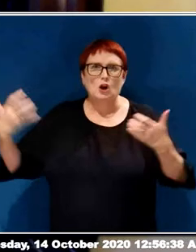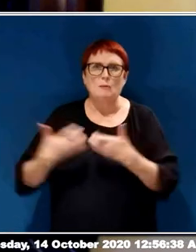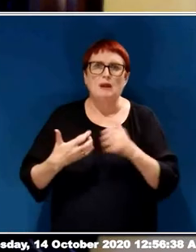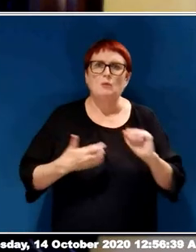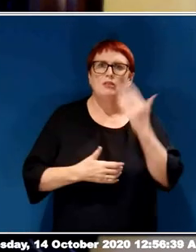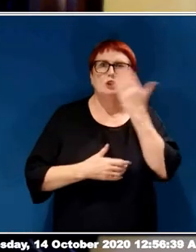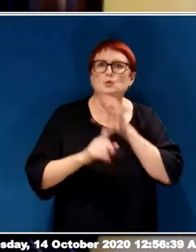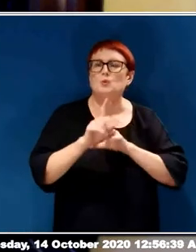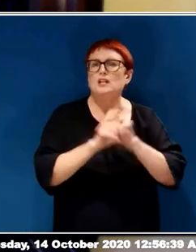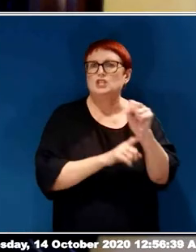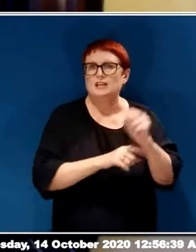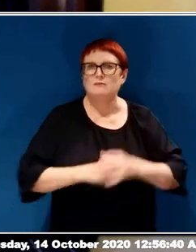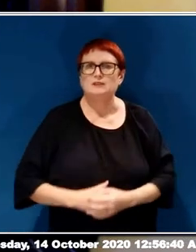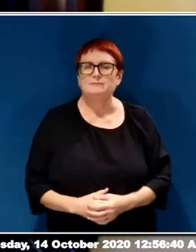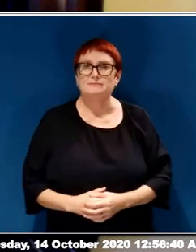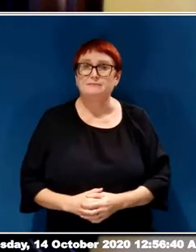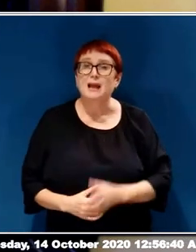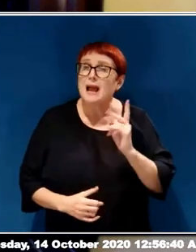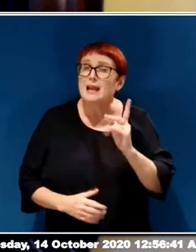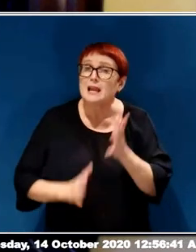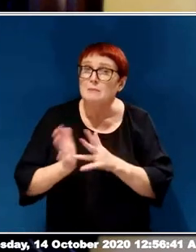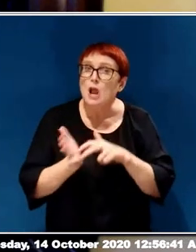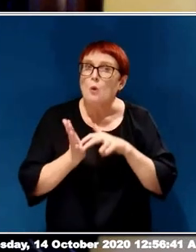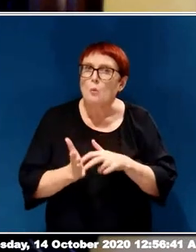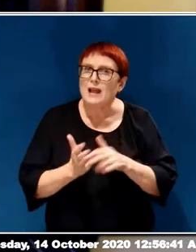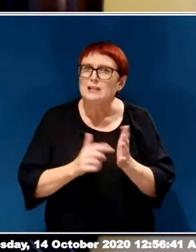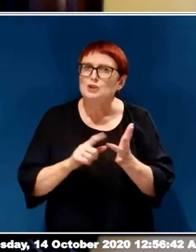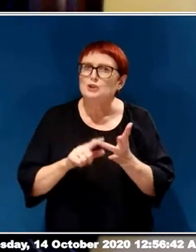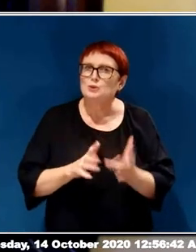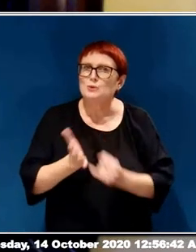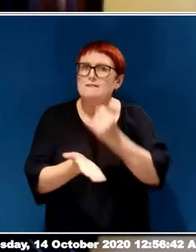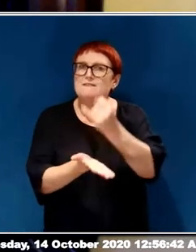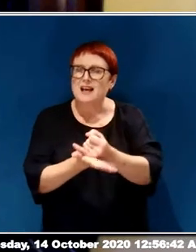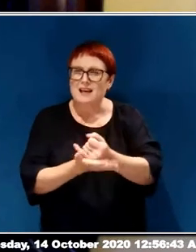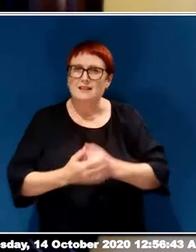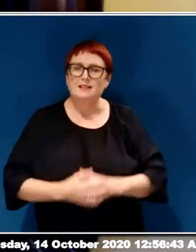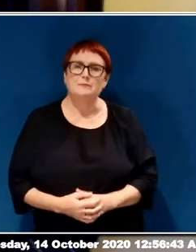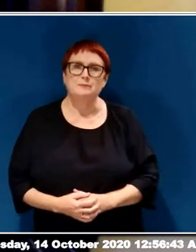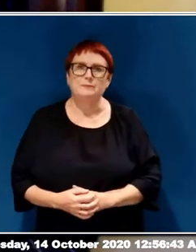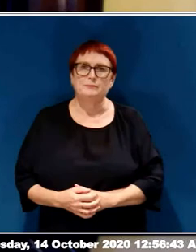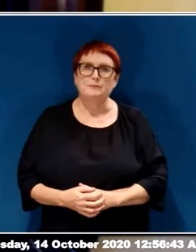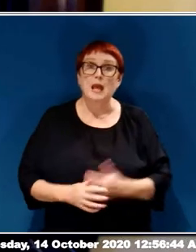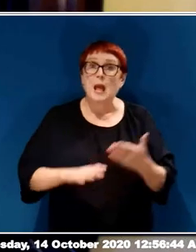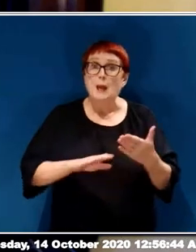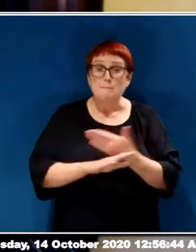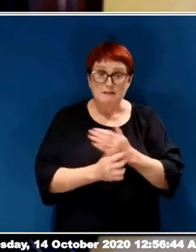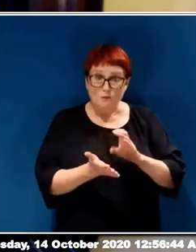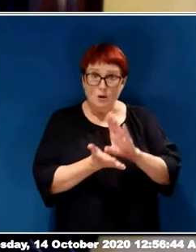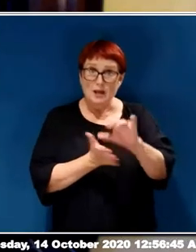Students had to significantly underachieve, which was shown to be unrelated to an IQ.